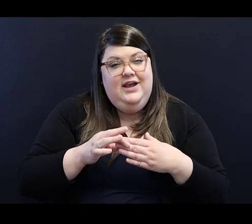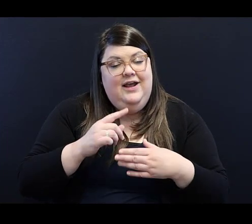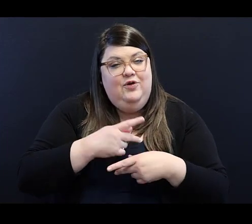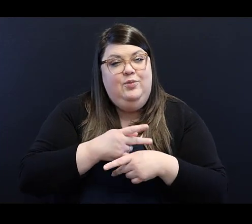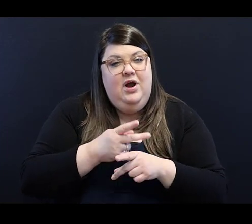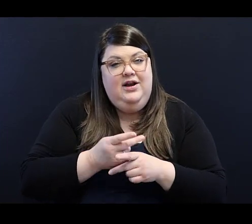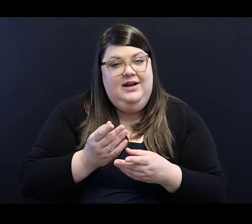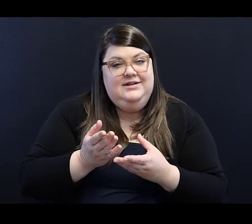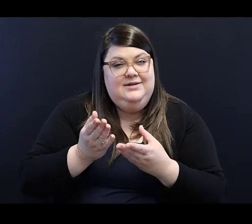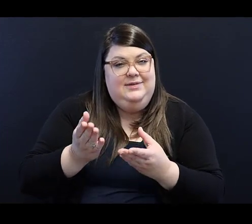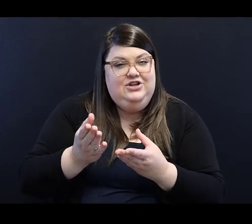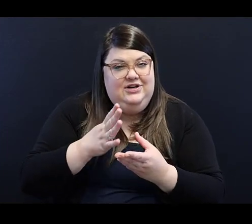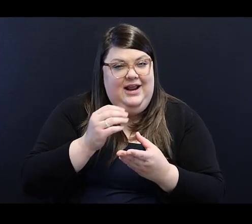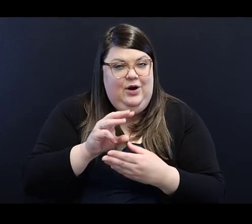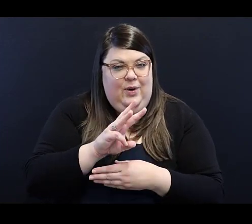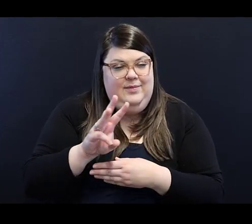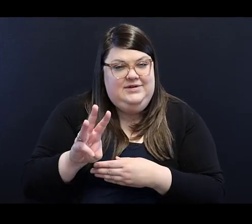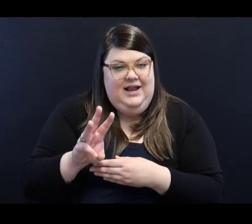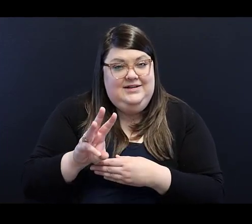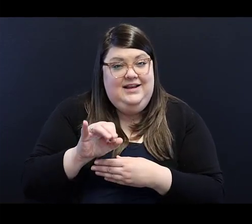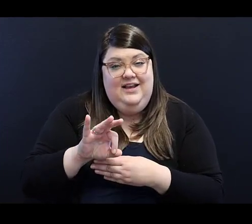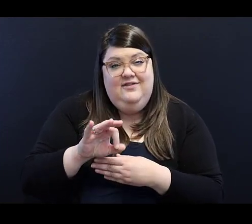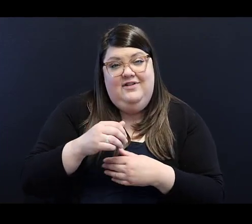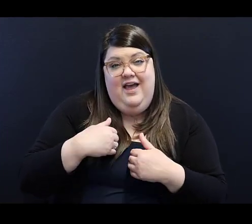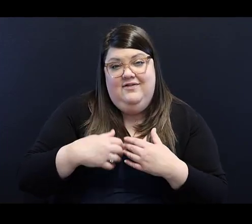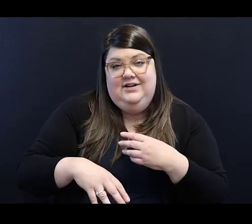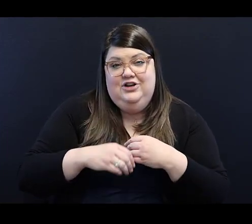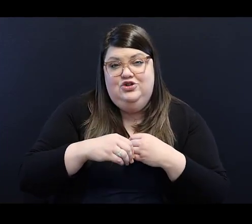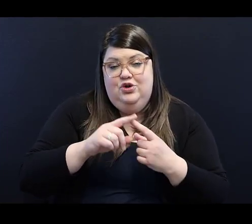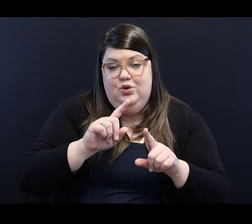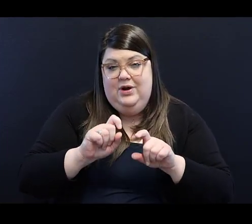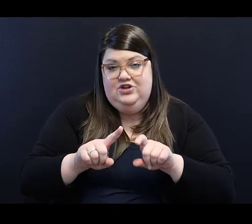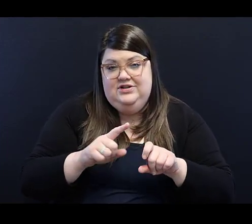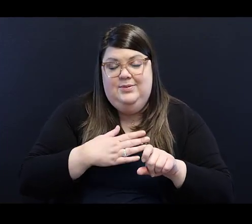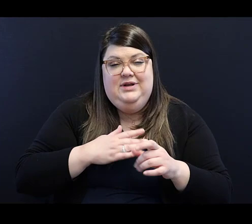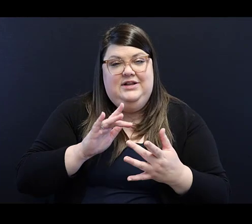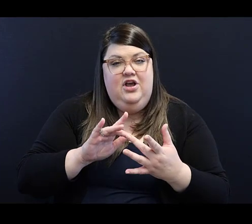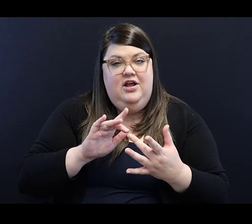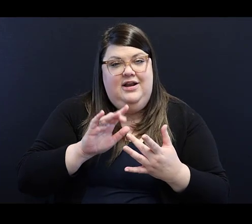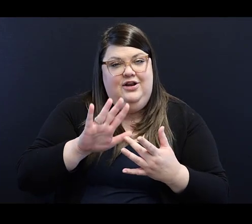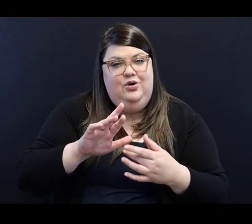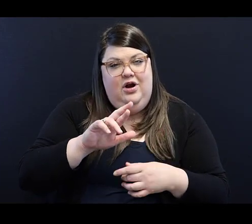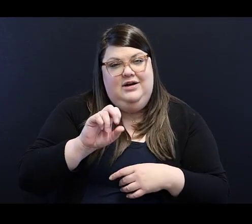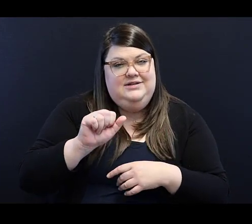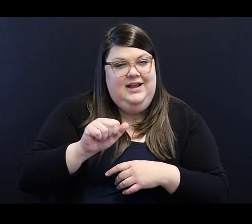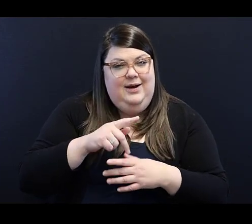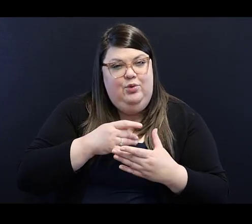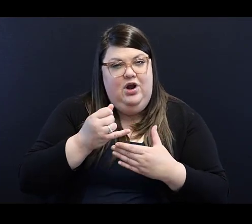Submission and Websites. If you have additional questions, please contact your RSA Project officer